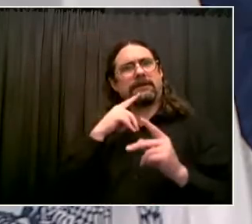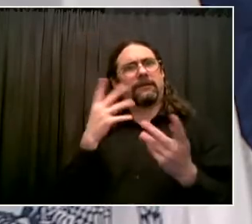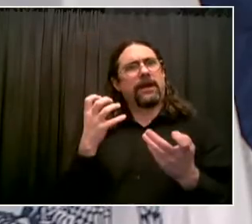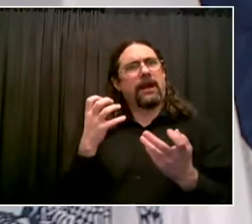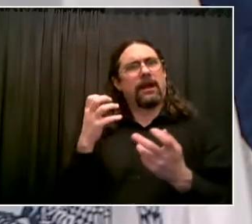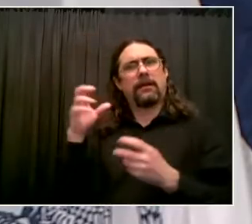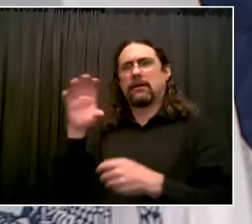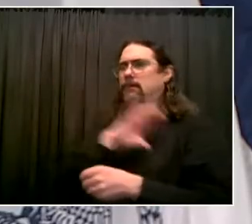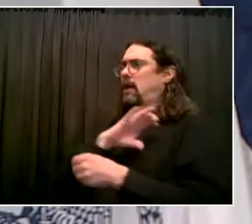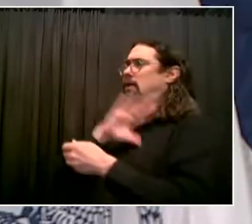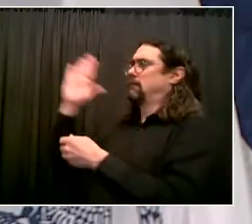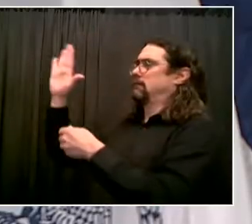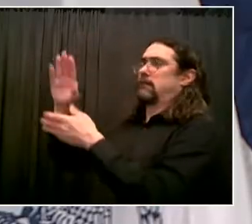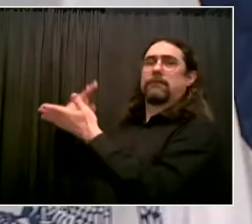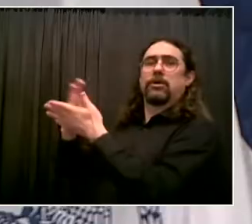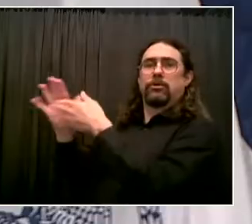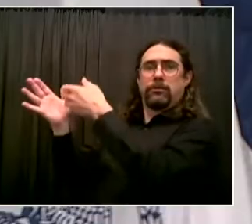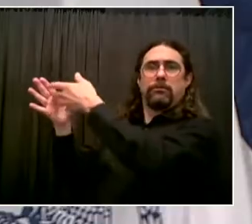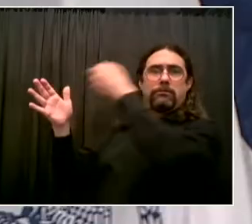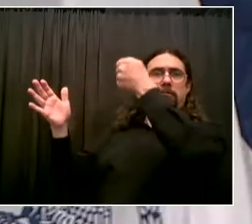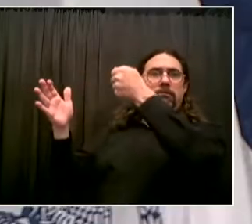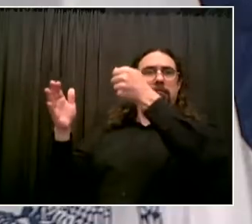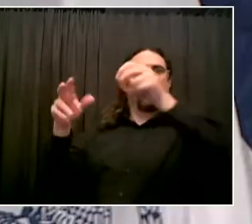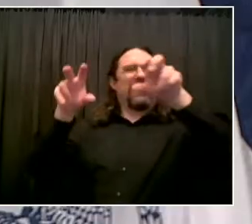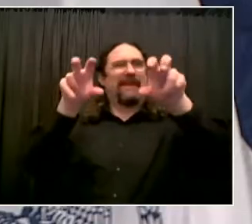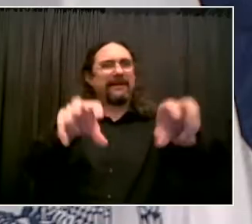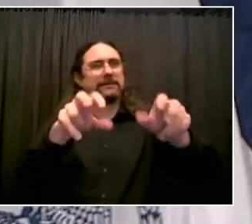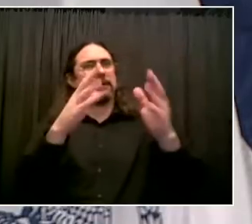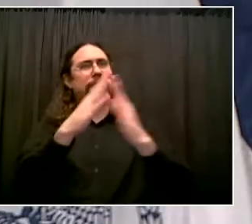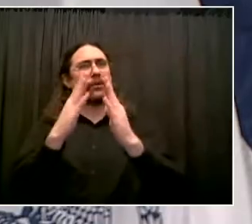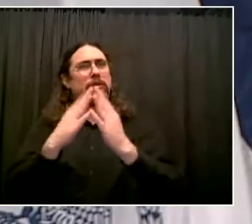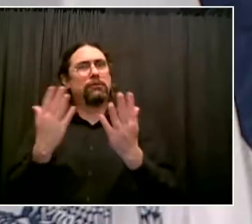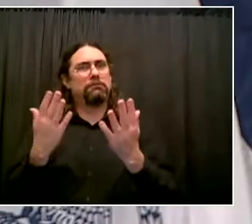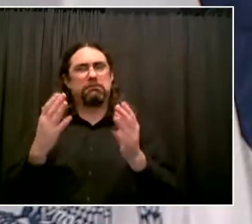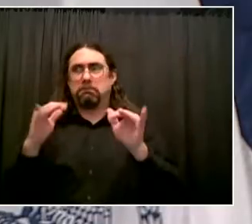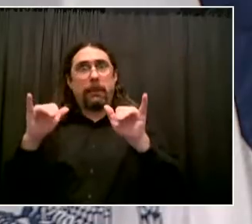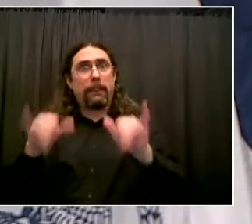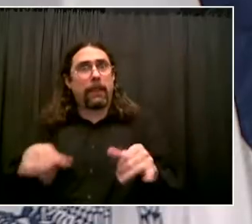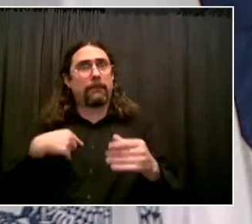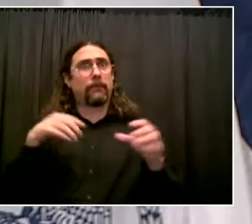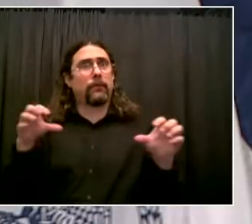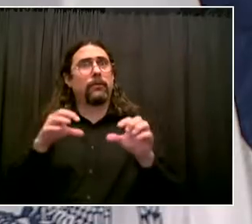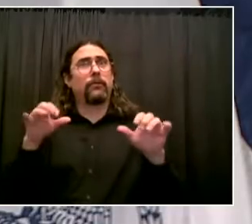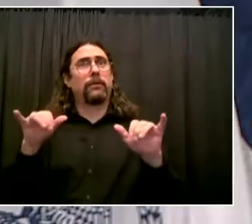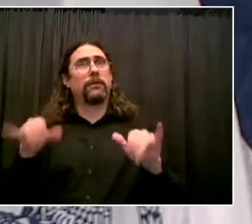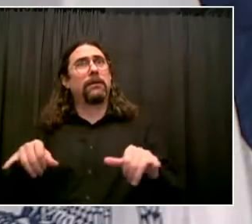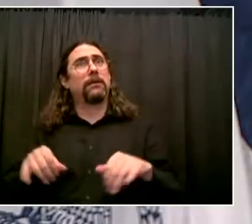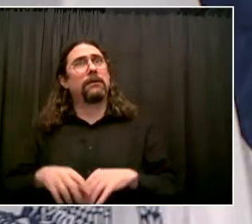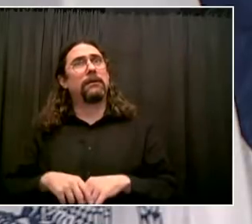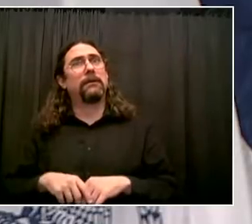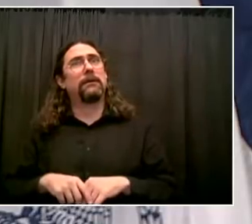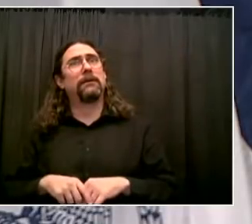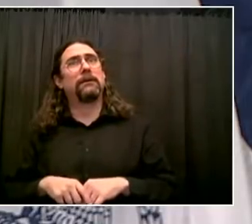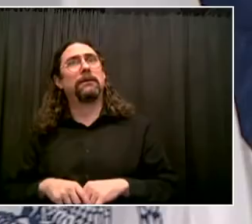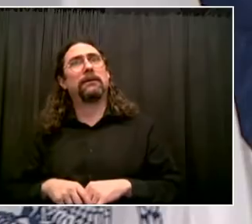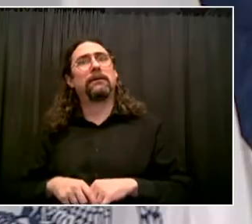CENTERS, THANK GOD WE RAE NOW DOING THAT AN UNPRECEDENTED MATTER BECAUSE OF THE STIUMLUS